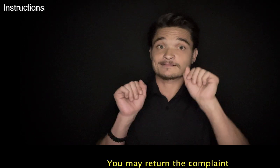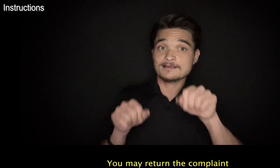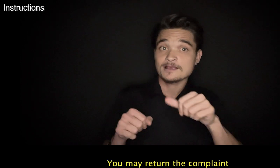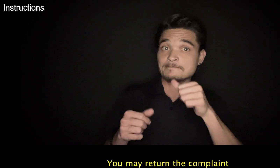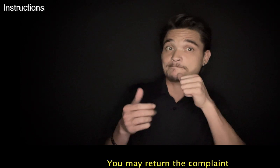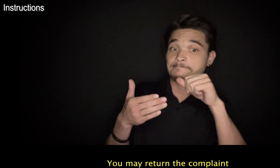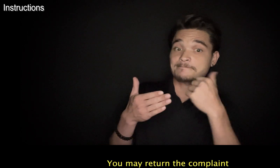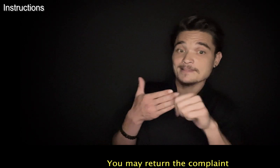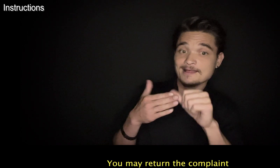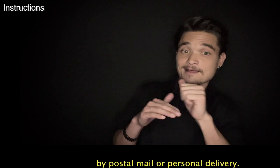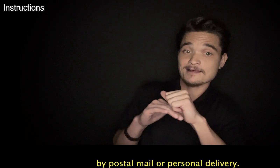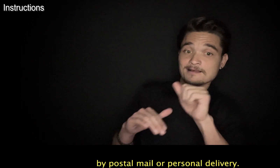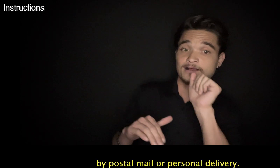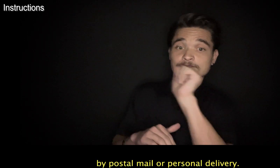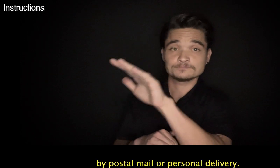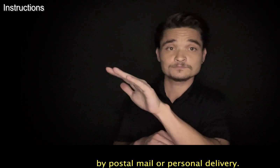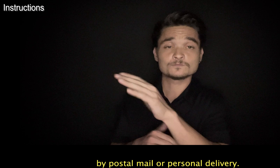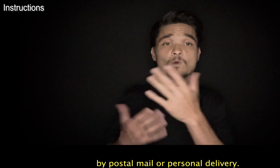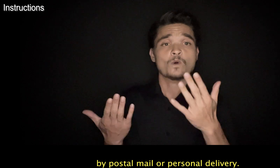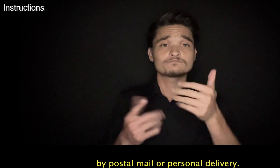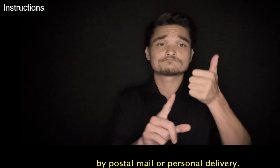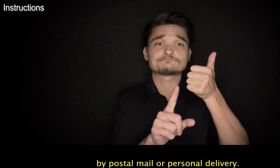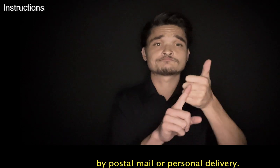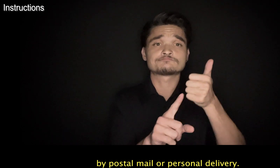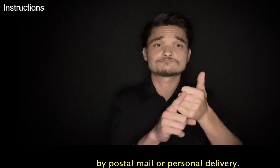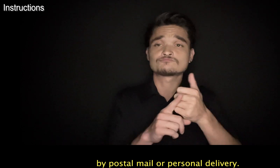You may return the complaint by postal mail or personal delivery.